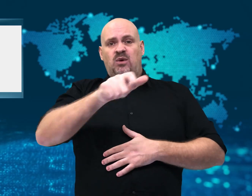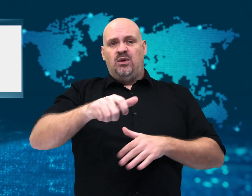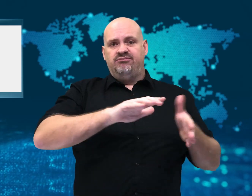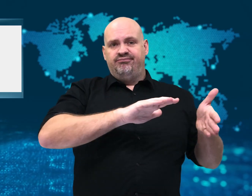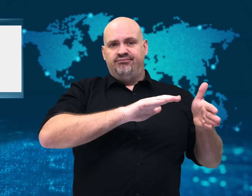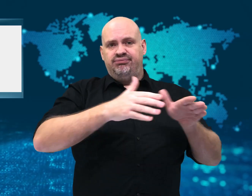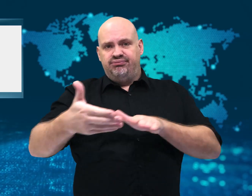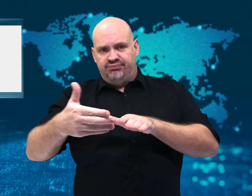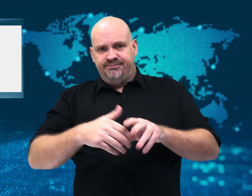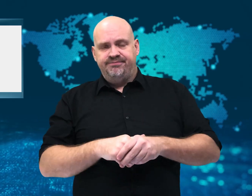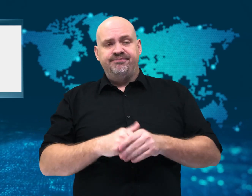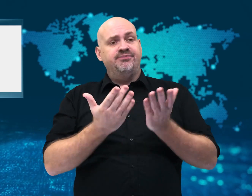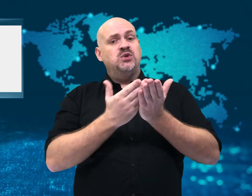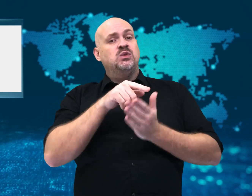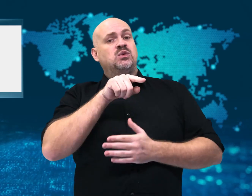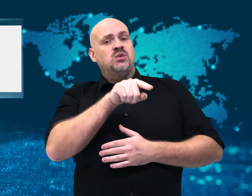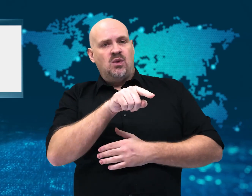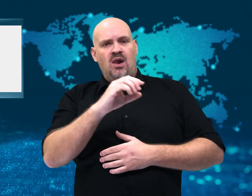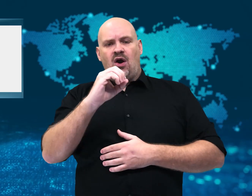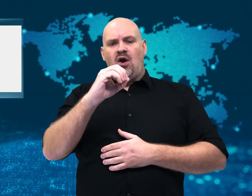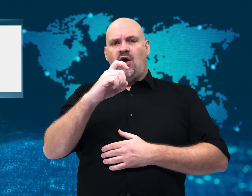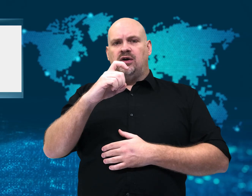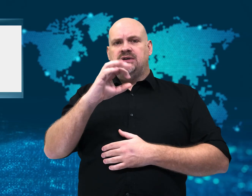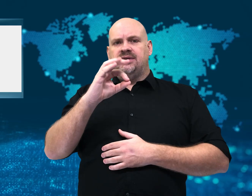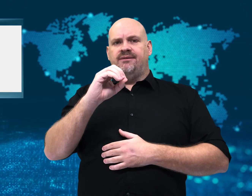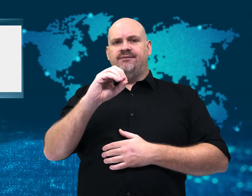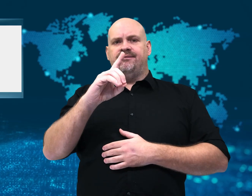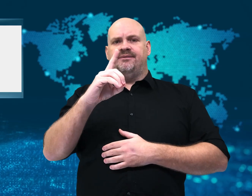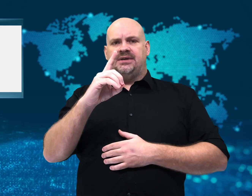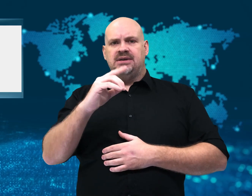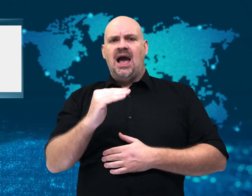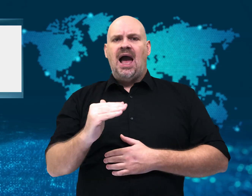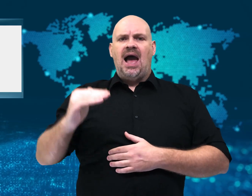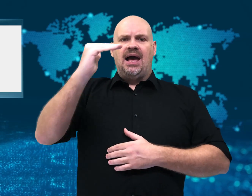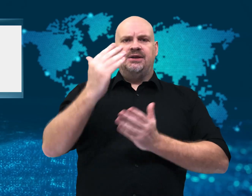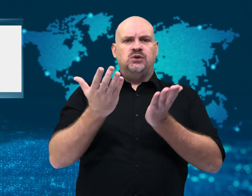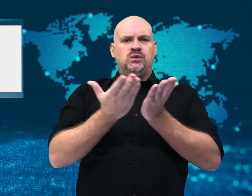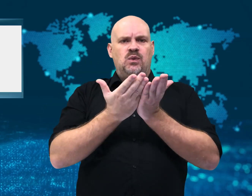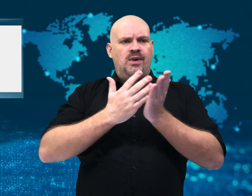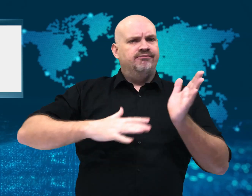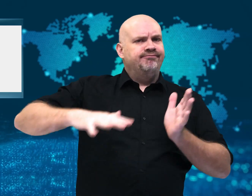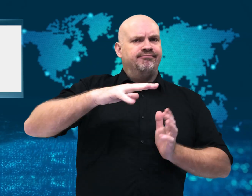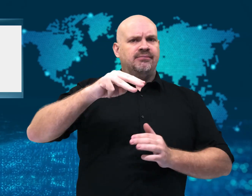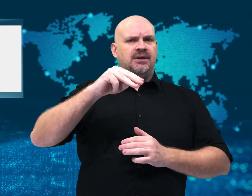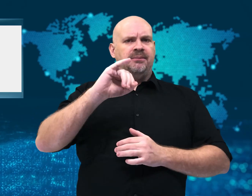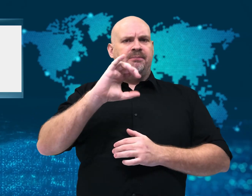killed four people at Oxford High School in Michigan.